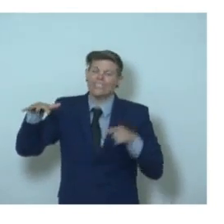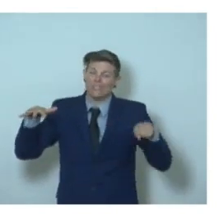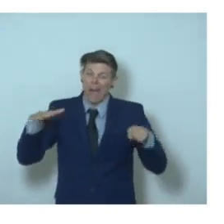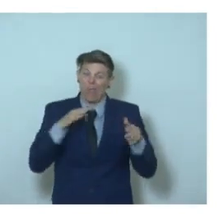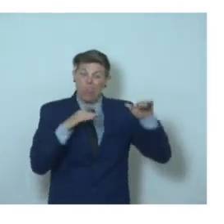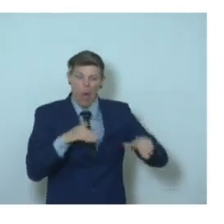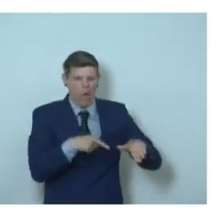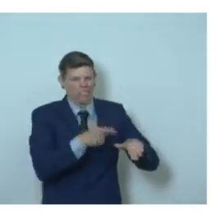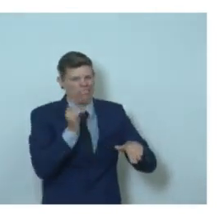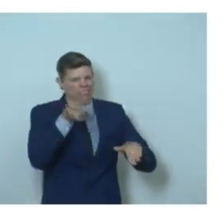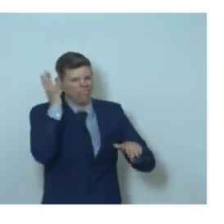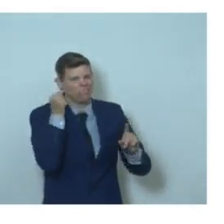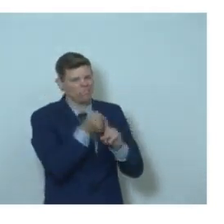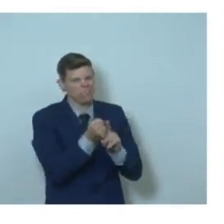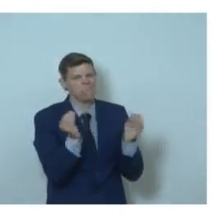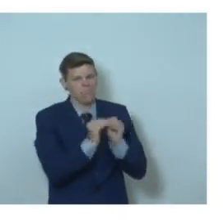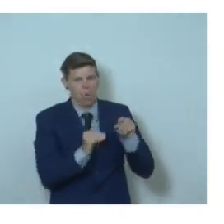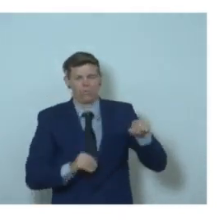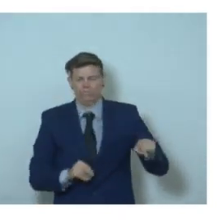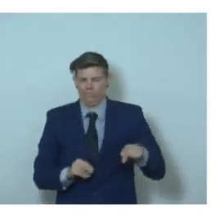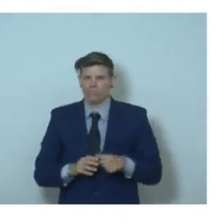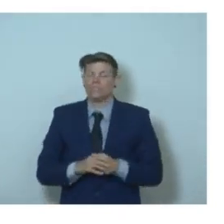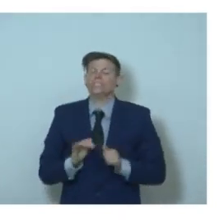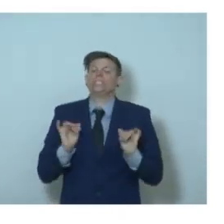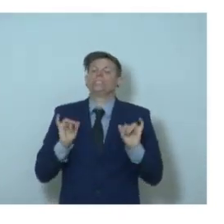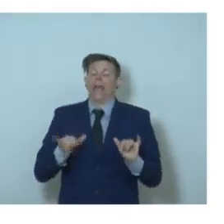LESS THAN FIVE PERCENT OF FOLKS WITH LOW INCOME.